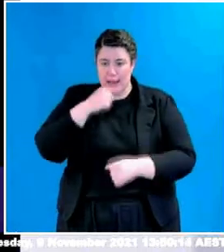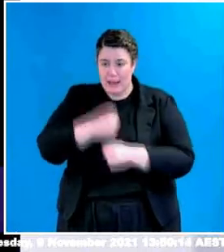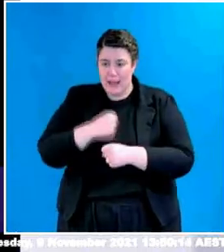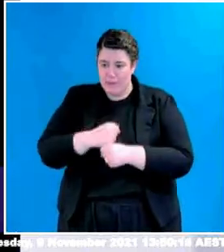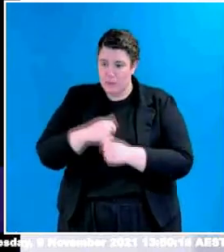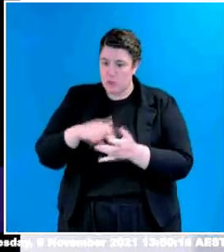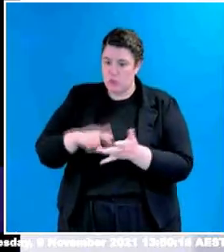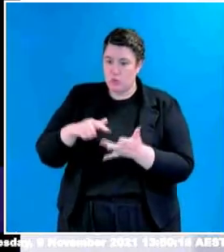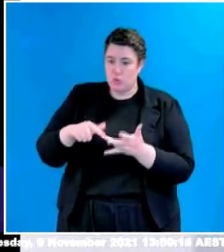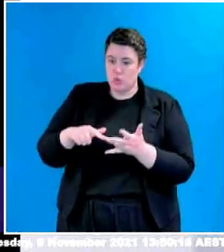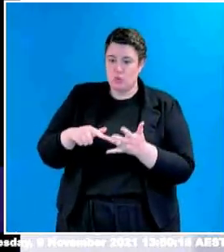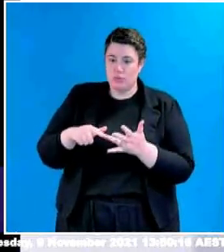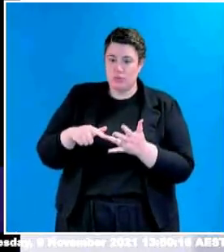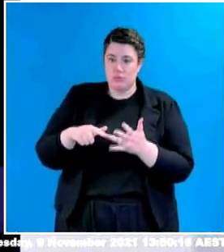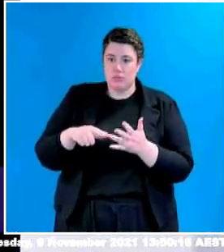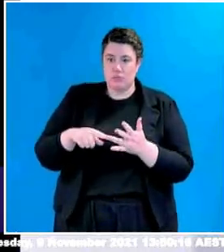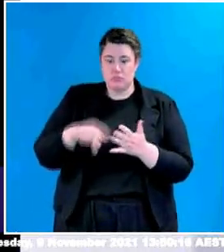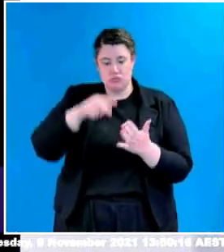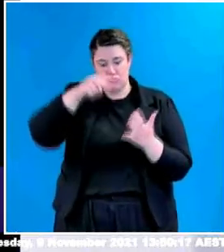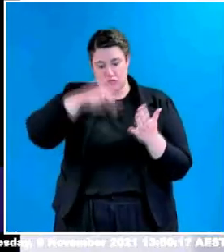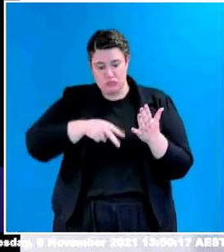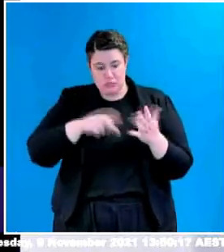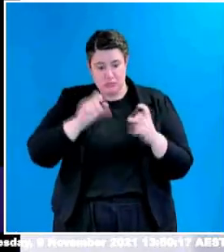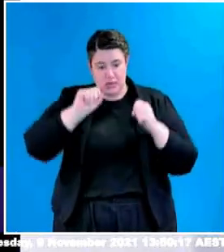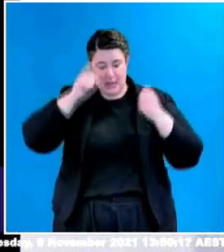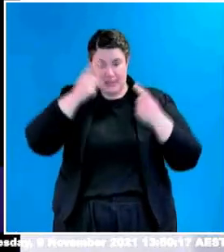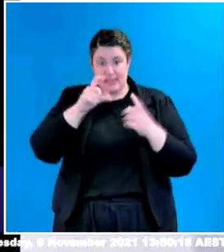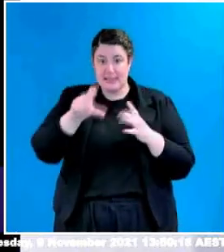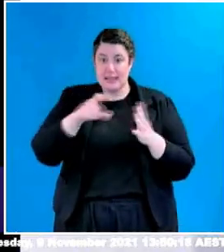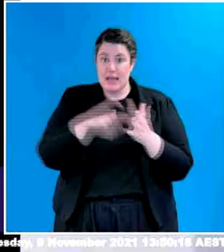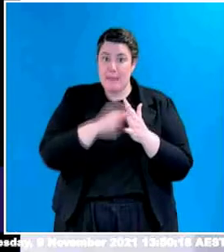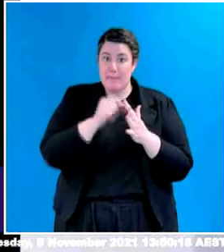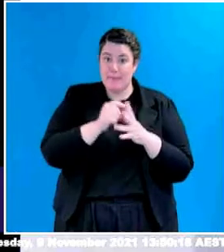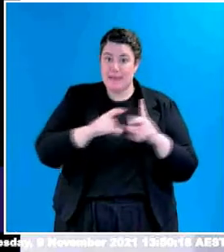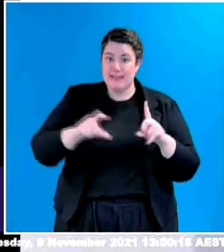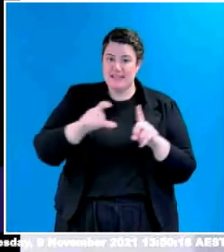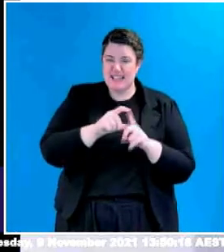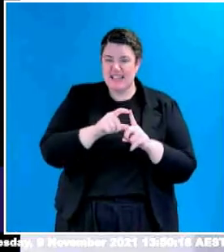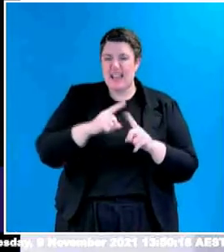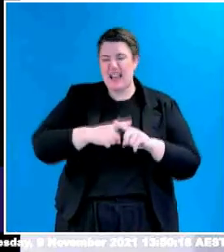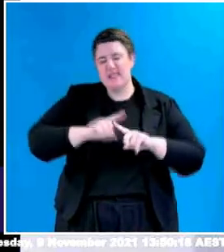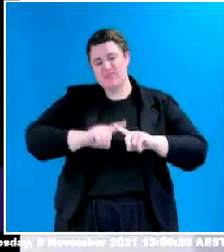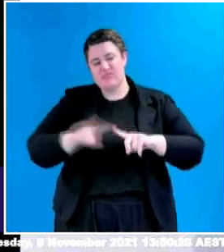to the interpreting of the CRPD and various matters touching on the